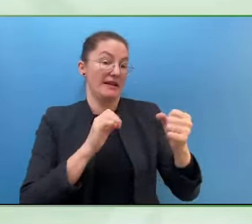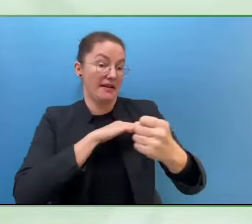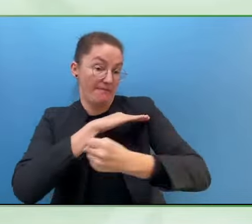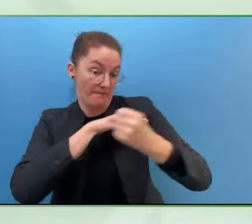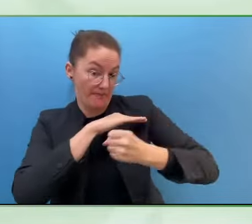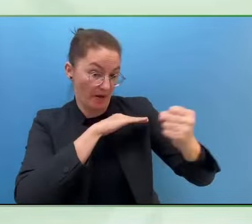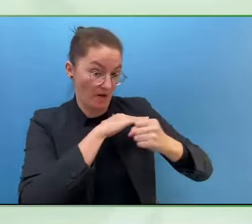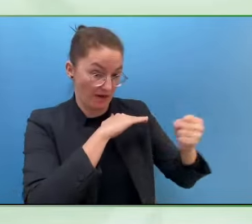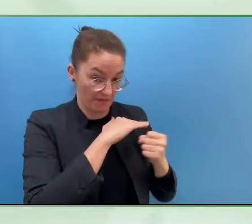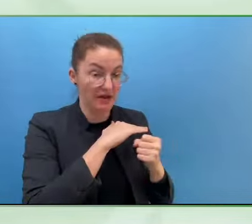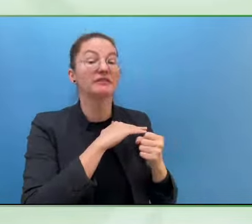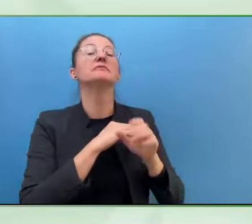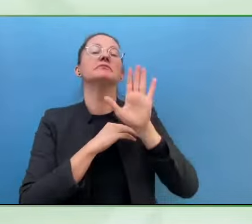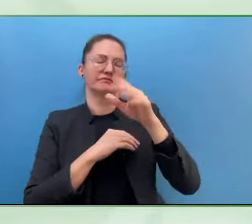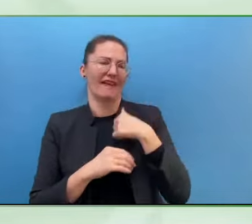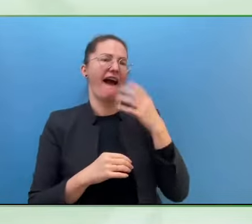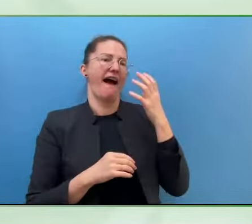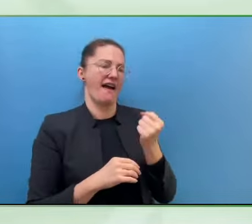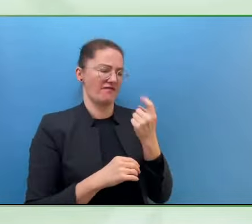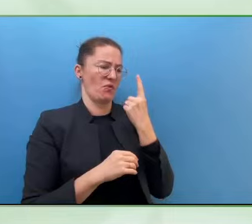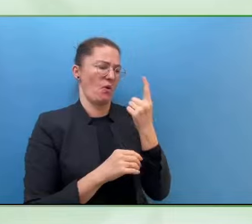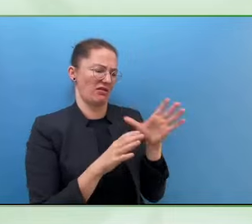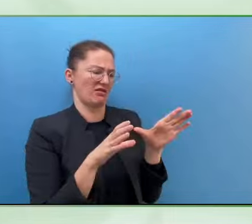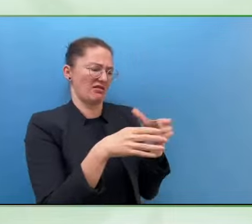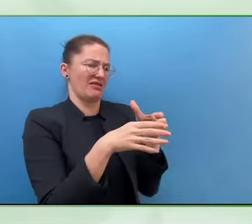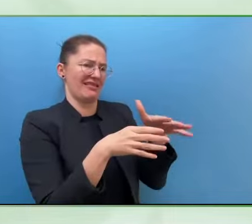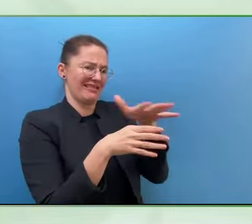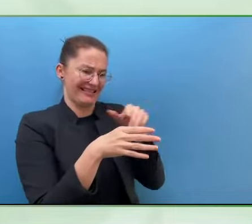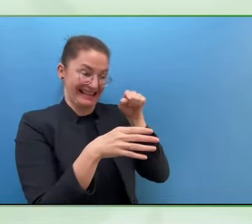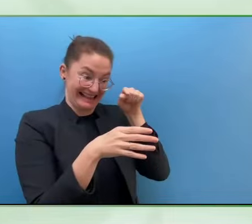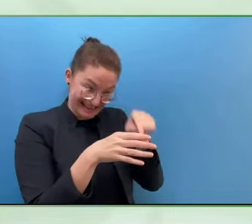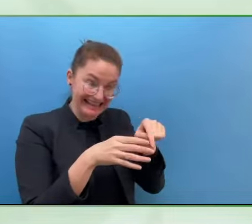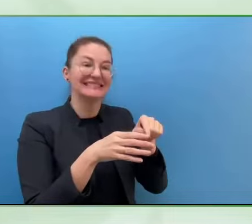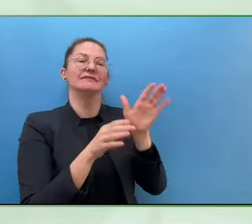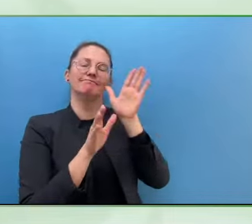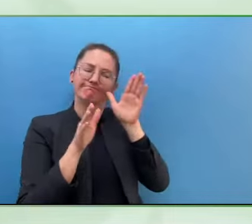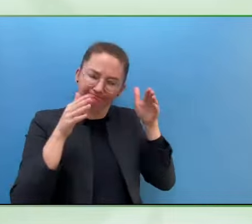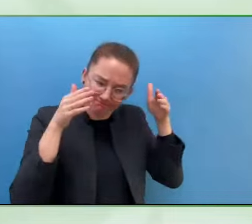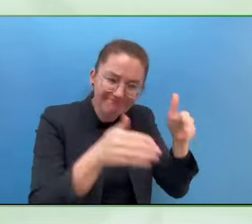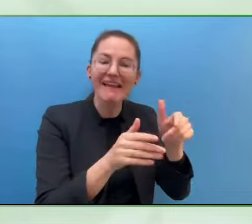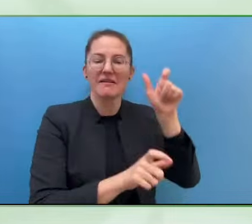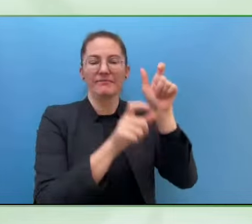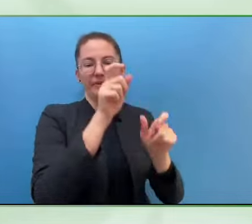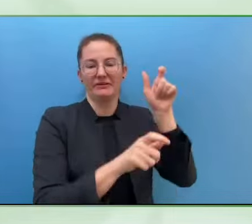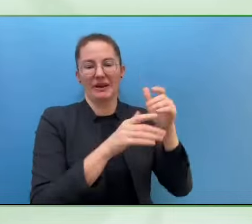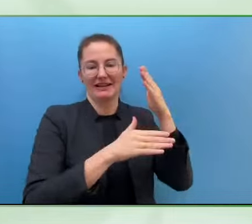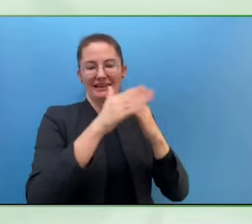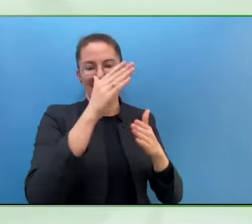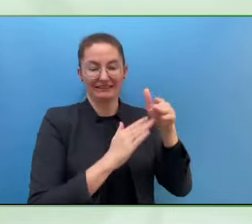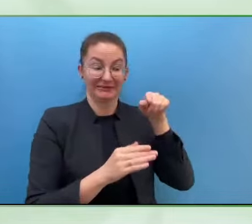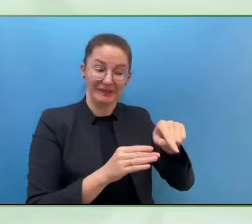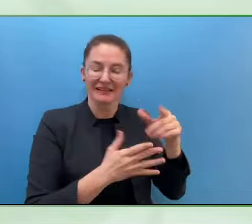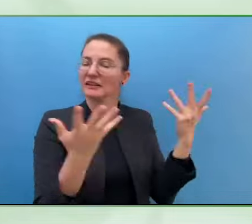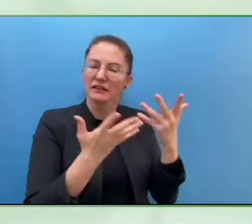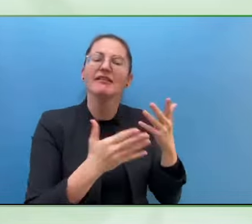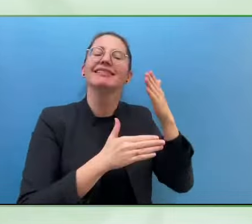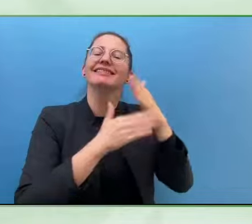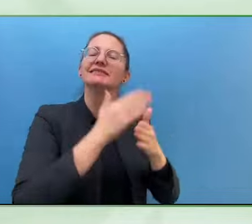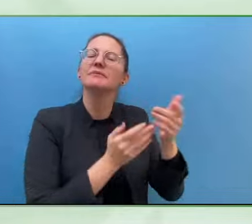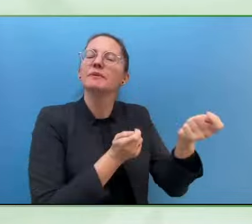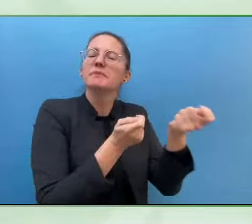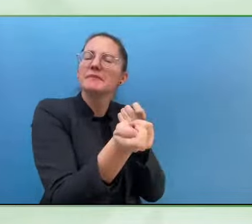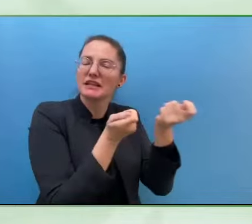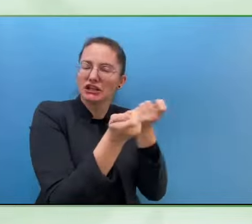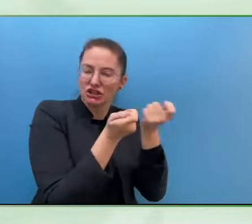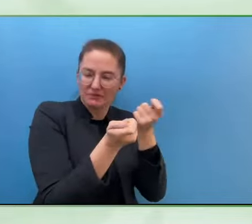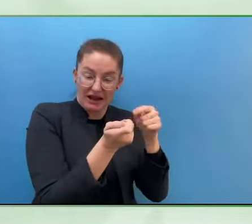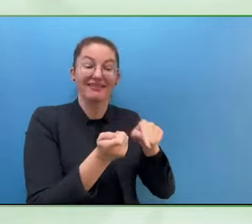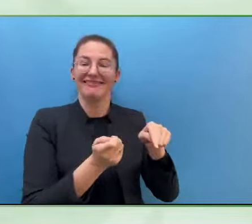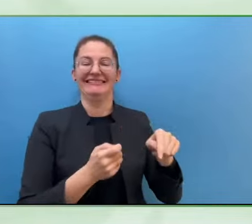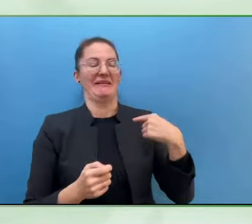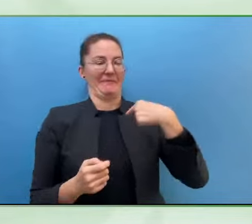We started 15 years ago, so we were the pioneer in this field, because we knew that it is